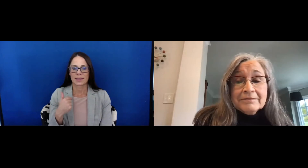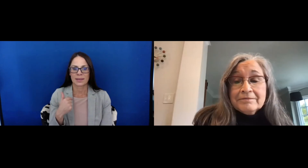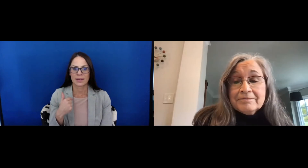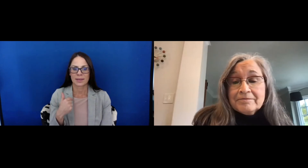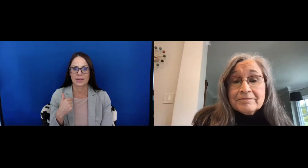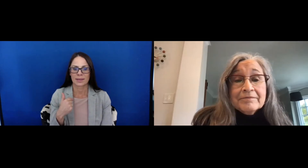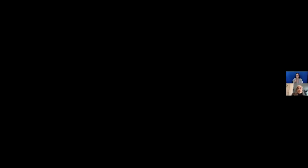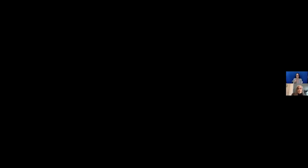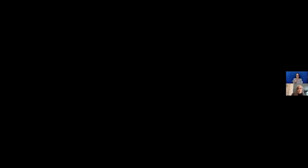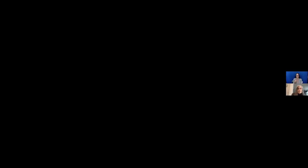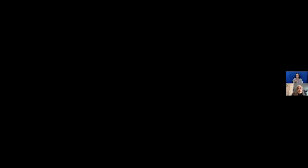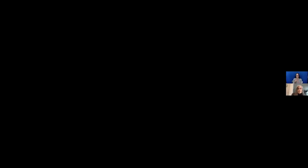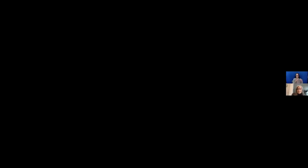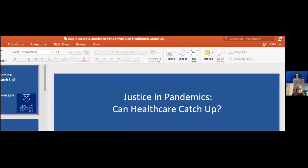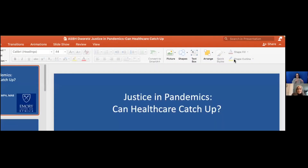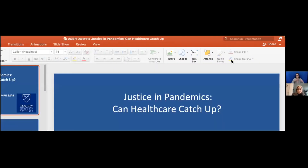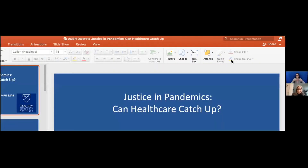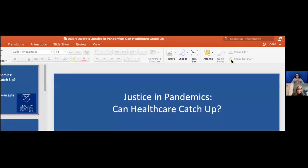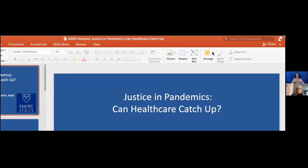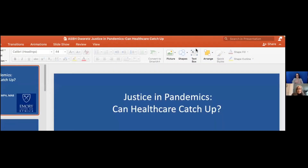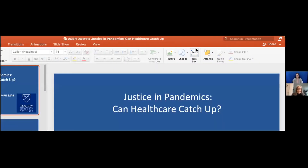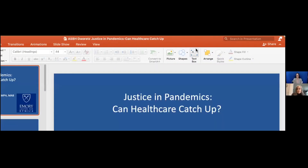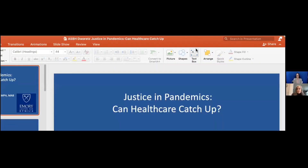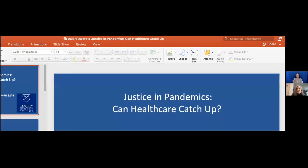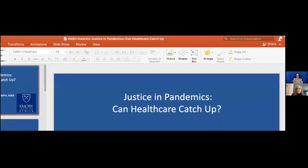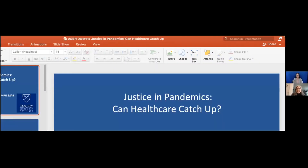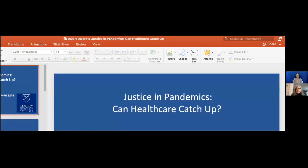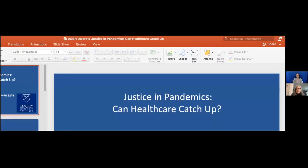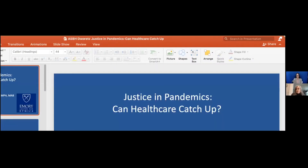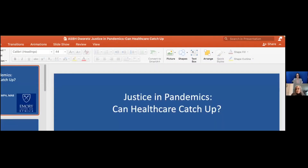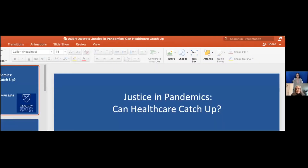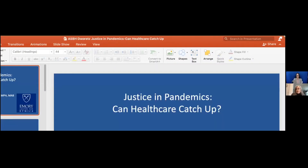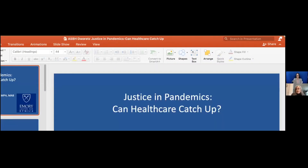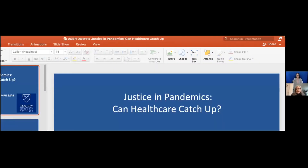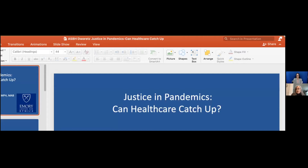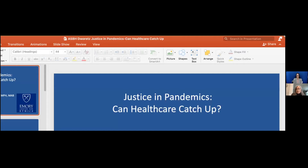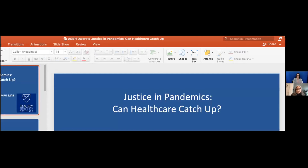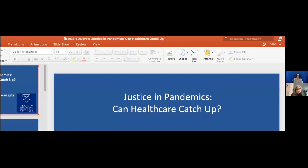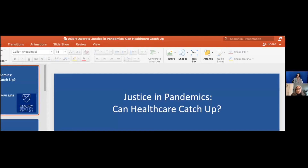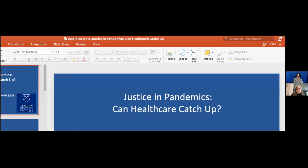up. 15:51:37 Can you see my slides.